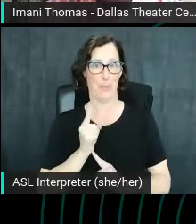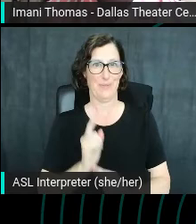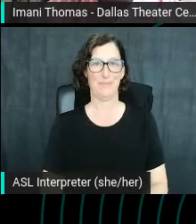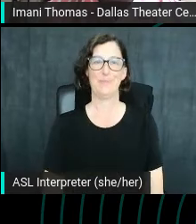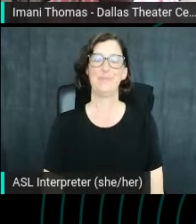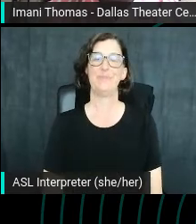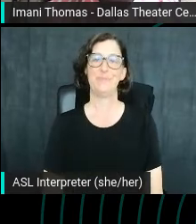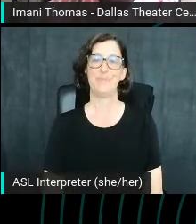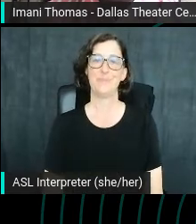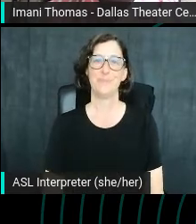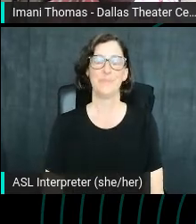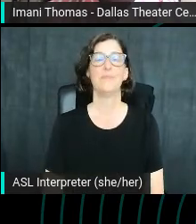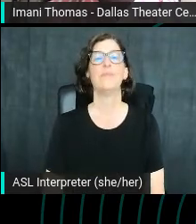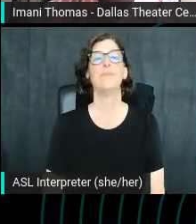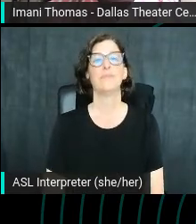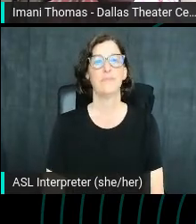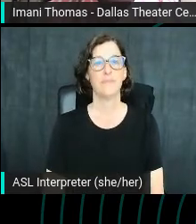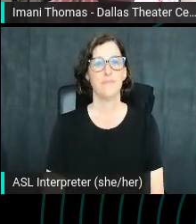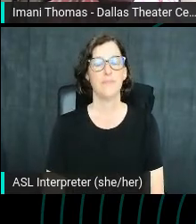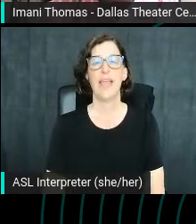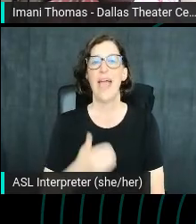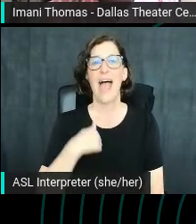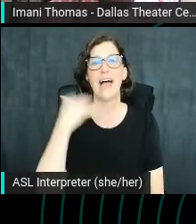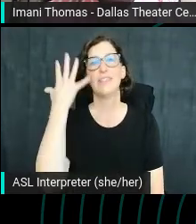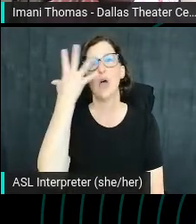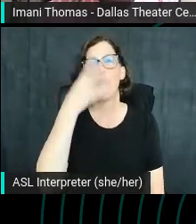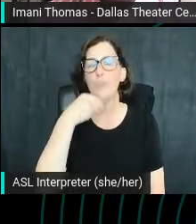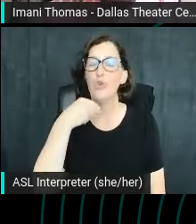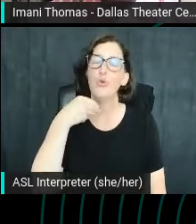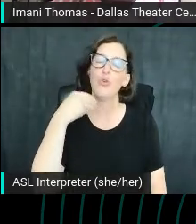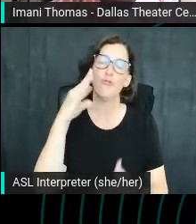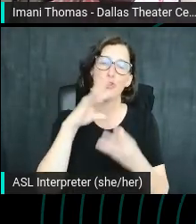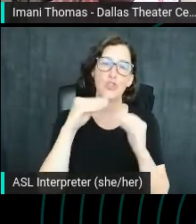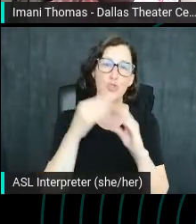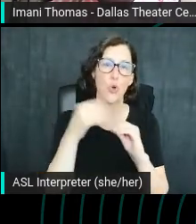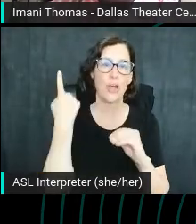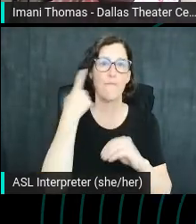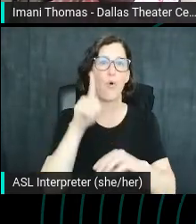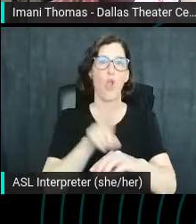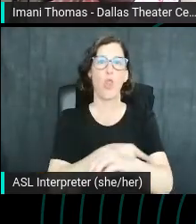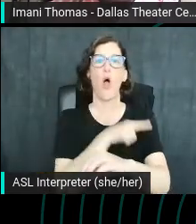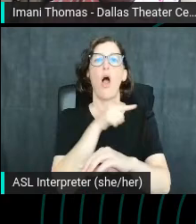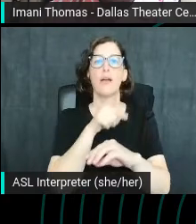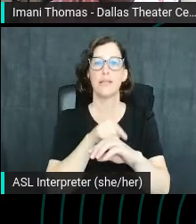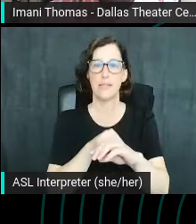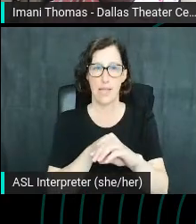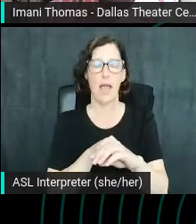Dallas Theater Center has a beautiful, rich story, and for the longest time struggled to tell it, at least consistently.